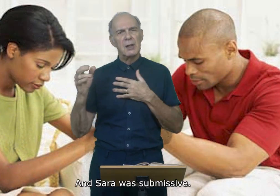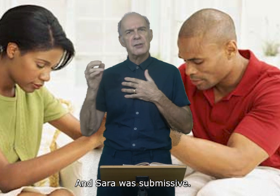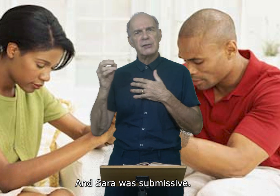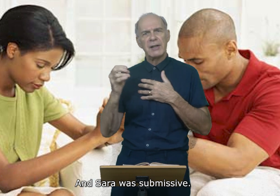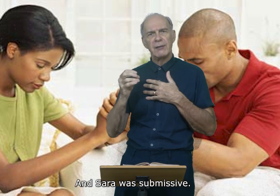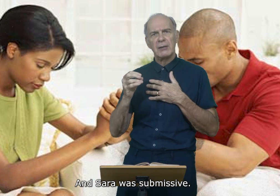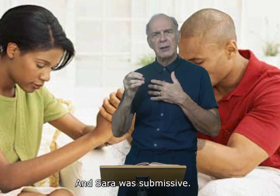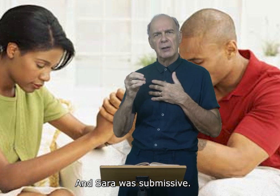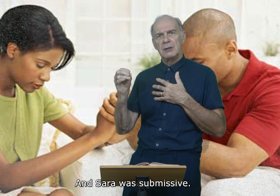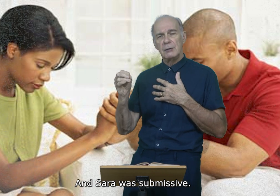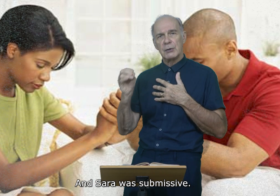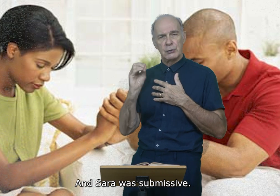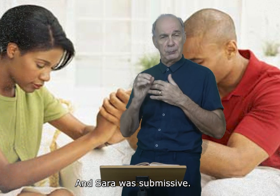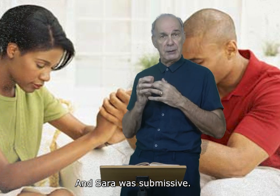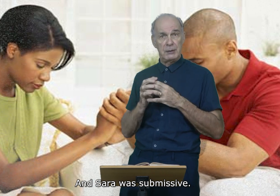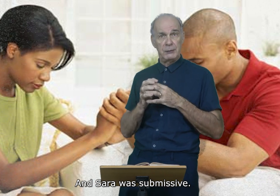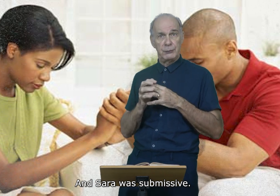And Sara was submissive.